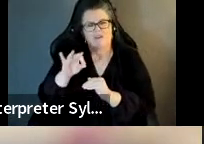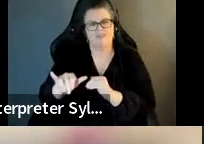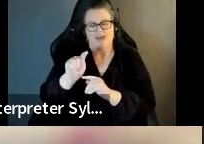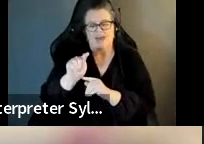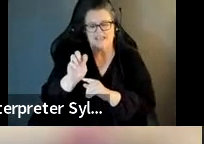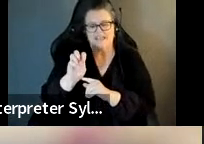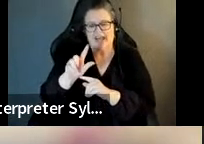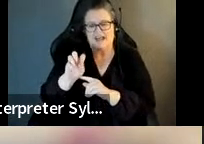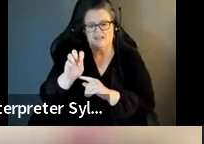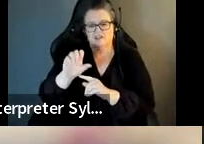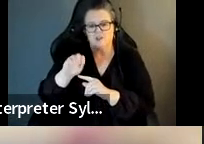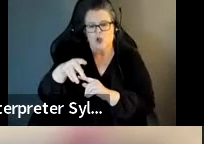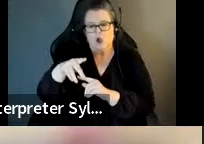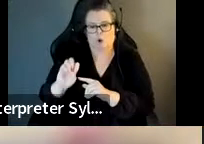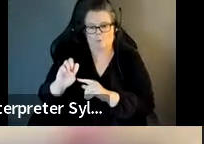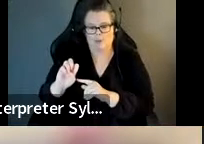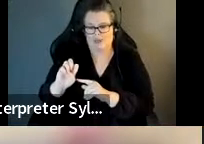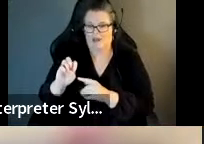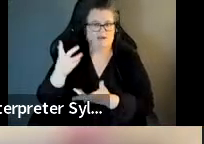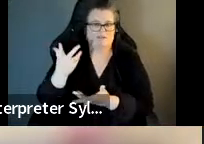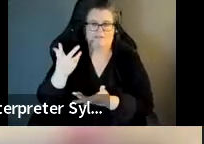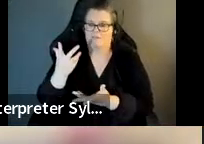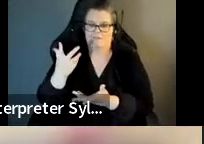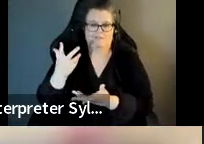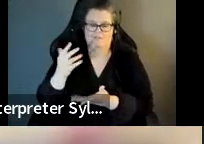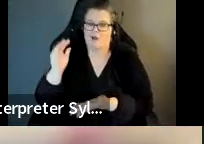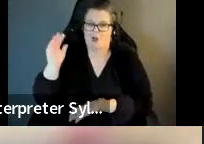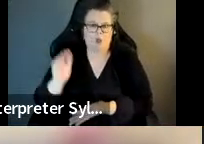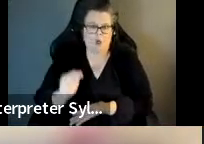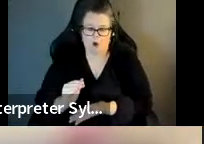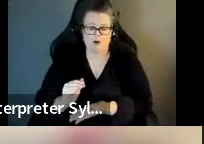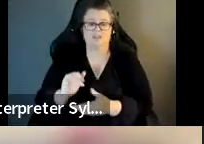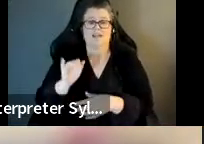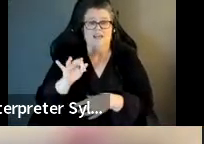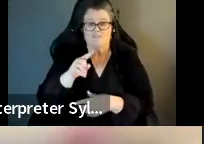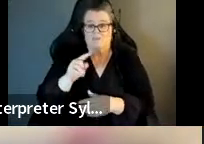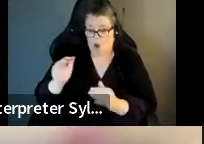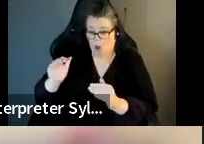Thus, the lower the transfer height becomes, the less ability there is to adjust length,